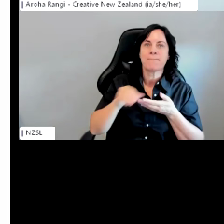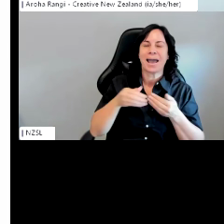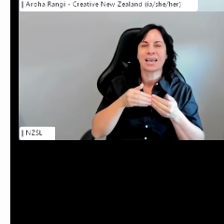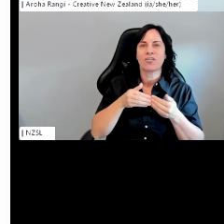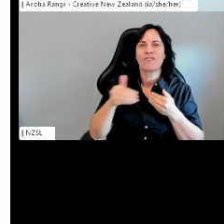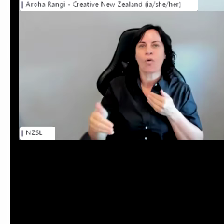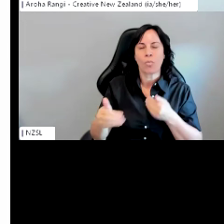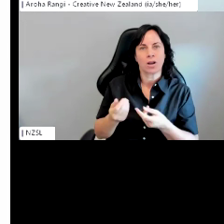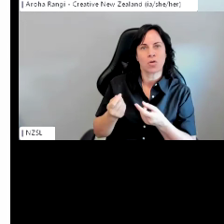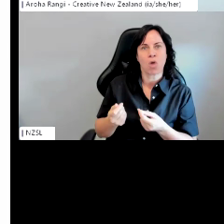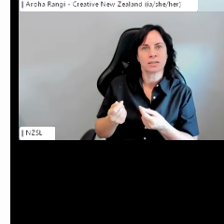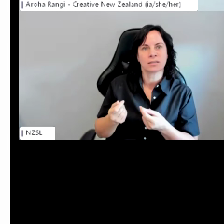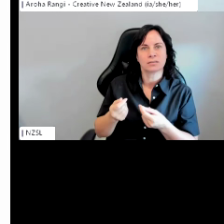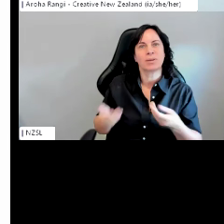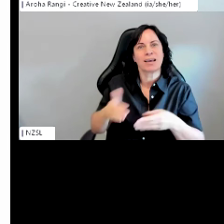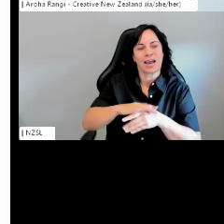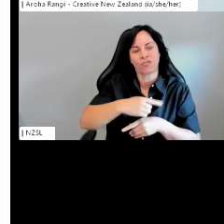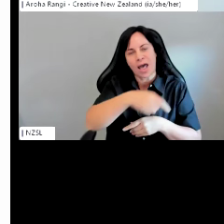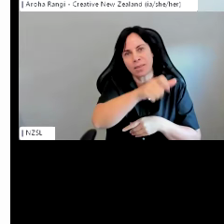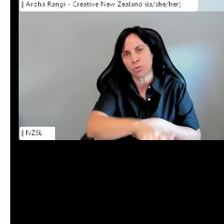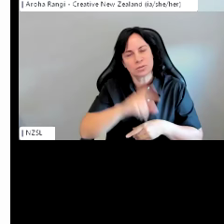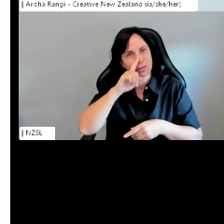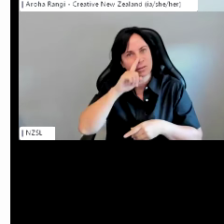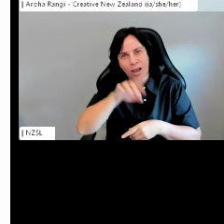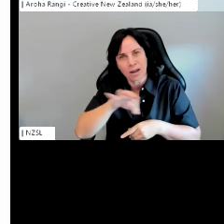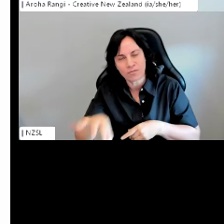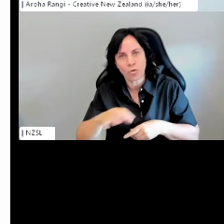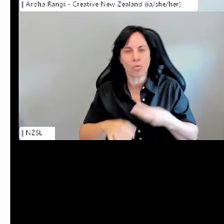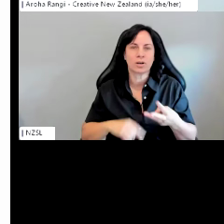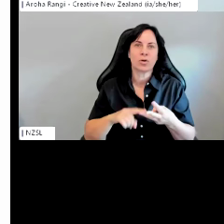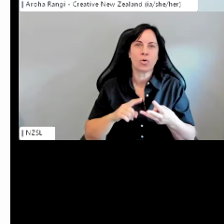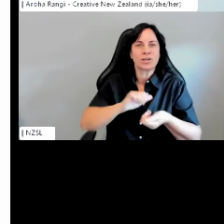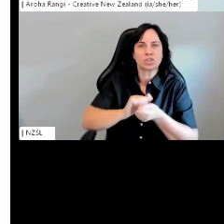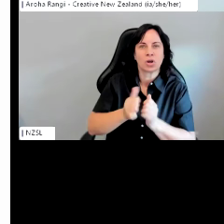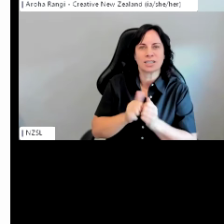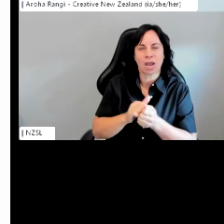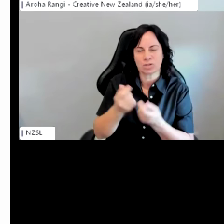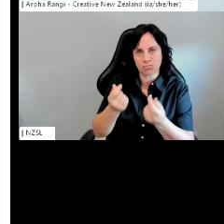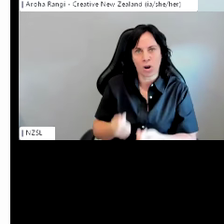uh solidarity pricing um which is a bit more and it says by choosing this if you can afford it